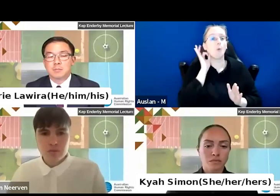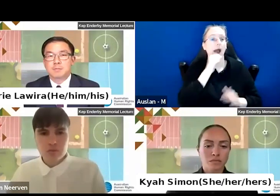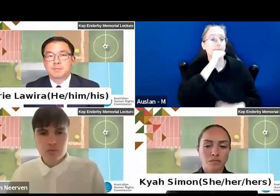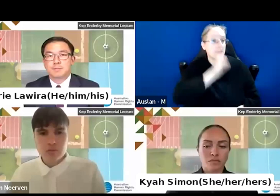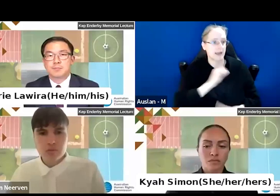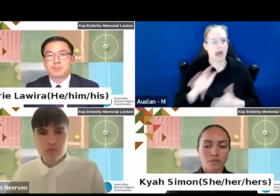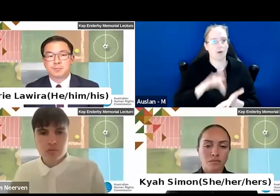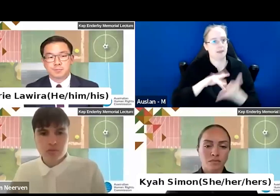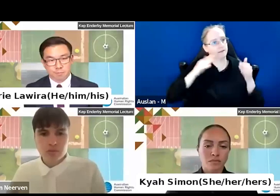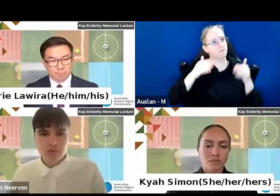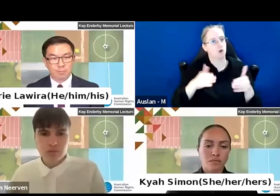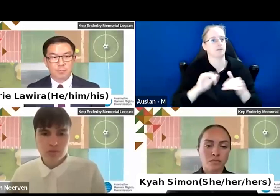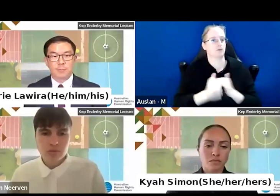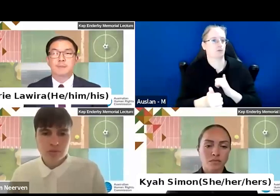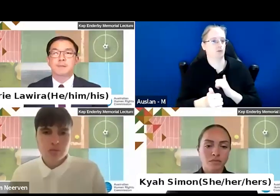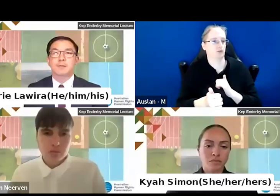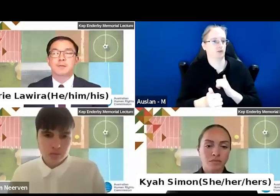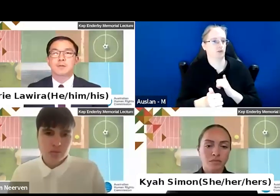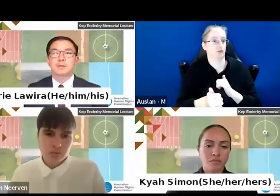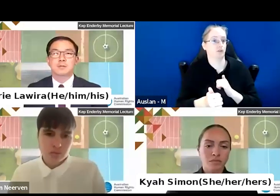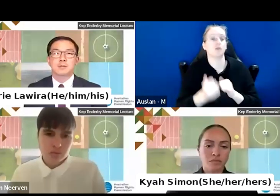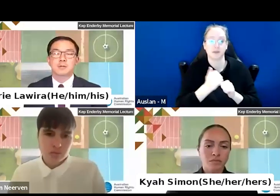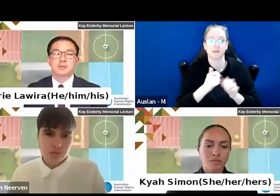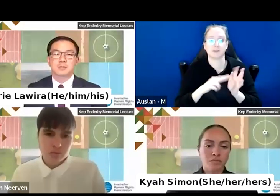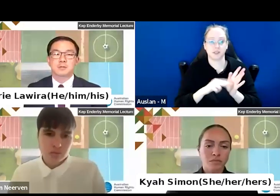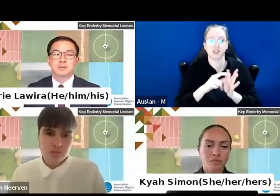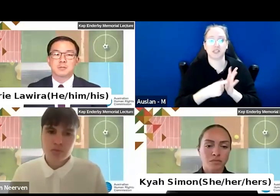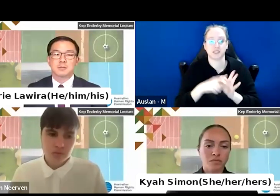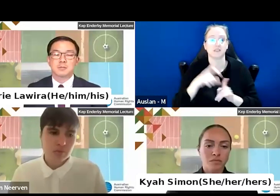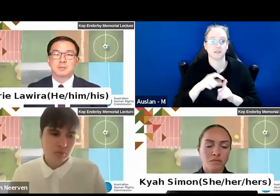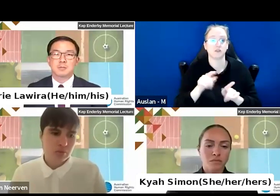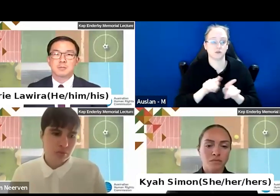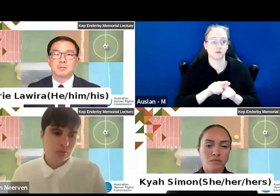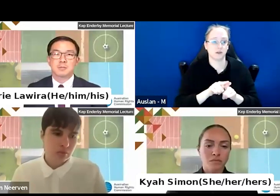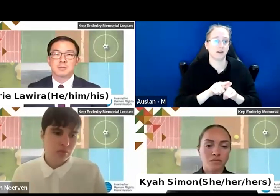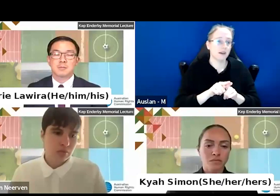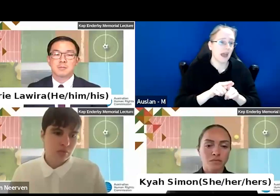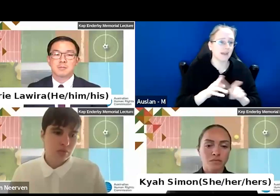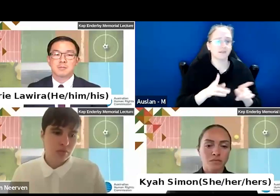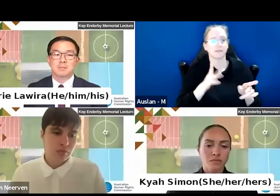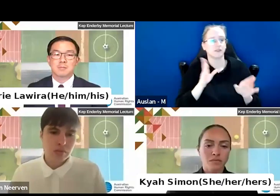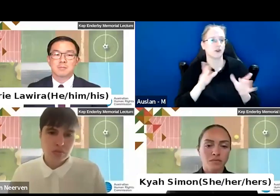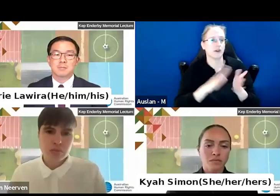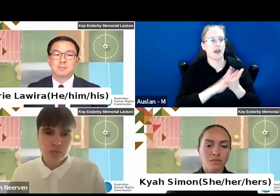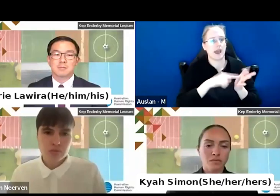So it's a gendered thing. It's heteronormative, patriarchal whiteness structures, sport,